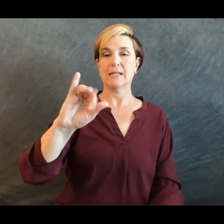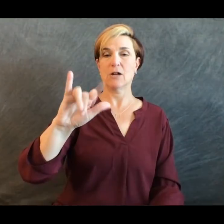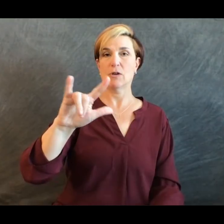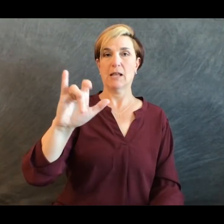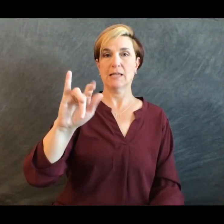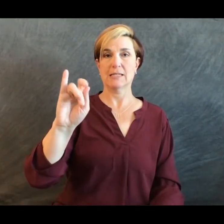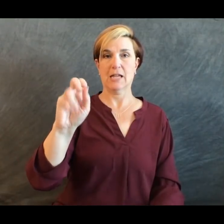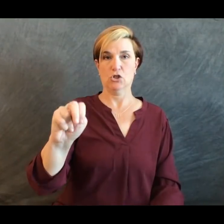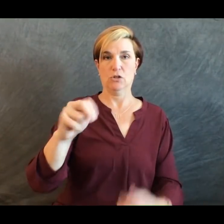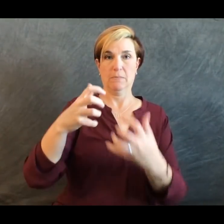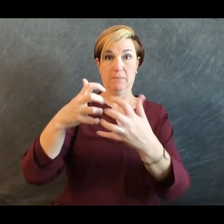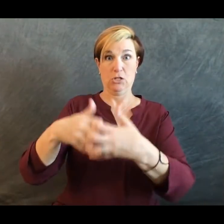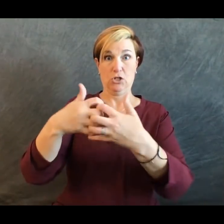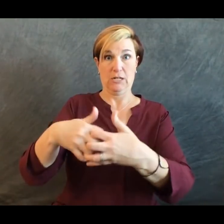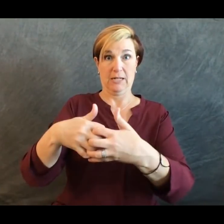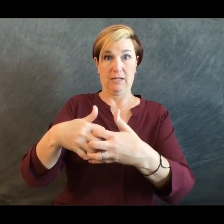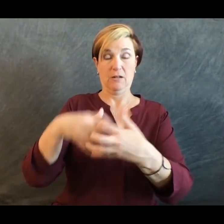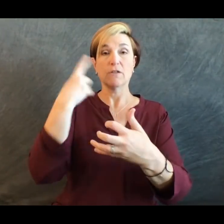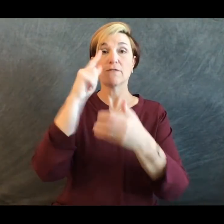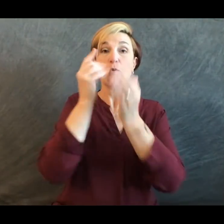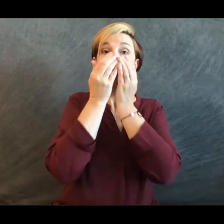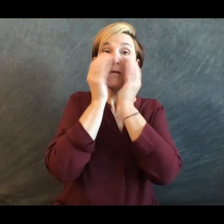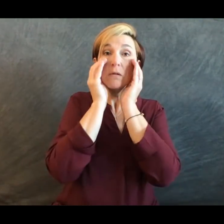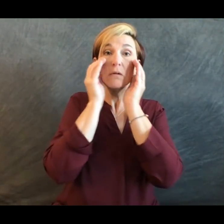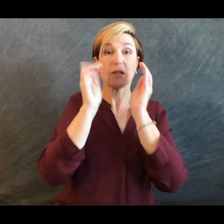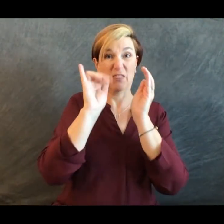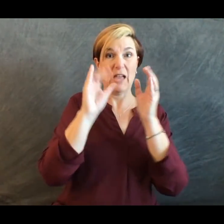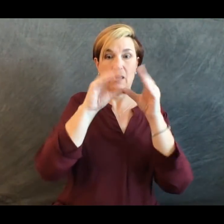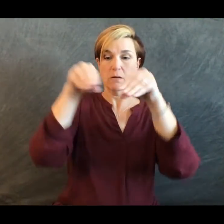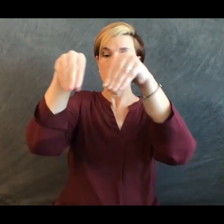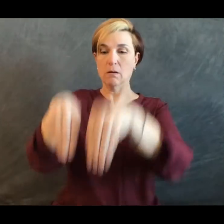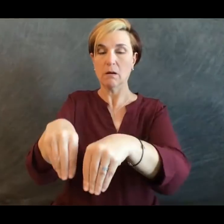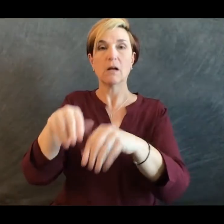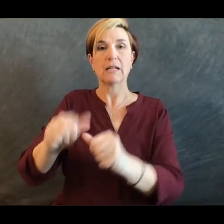and I'm even hearing it can go up to 120,000 masks a day certain equipment